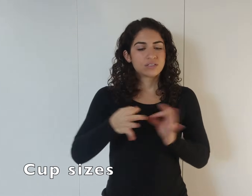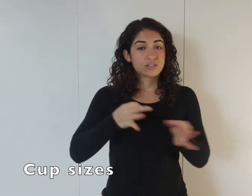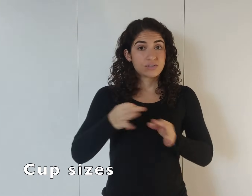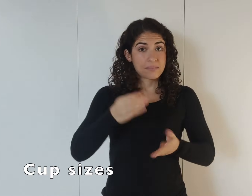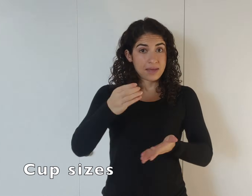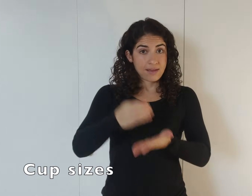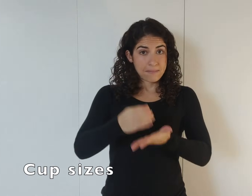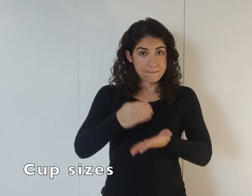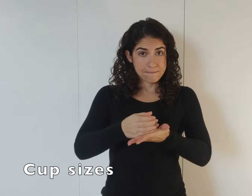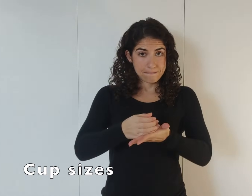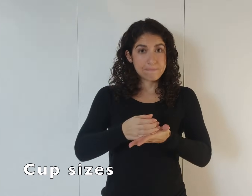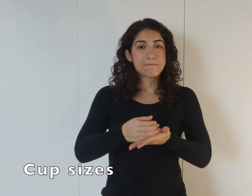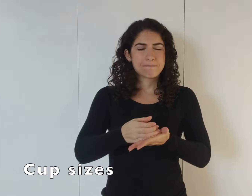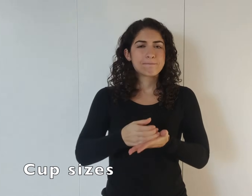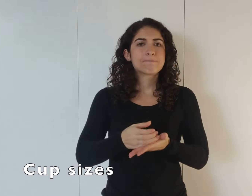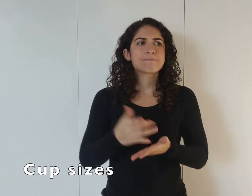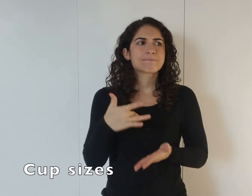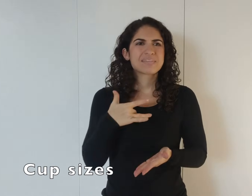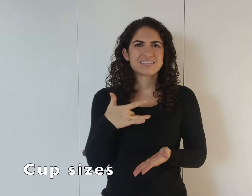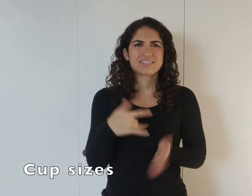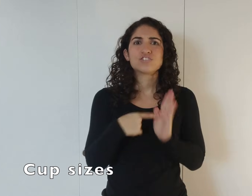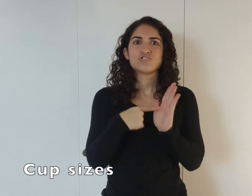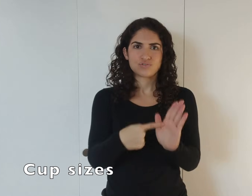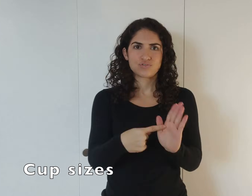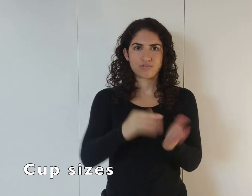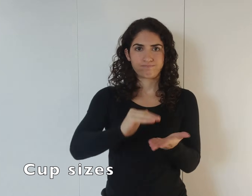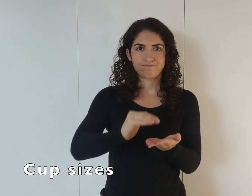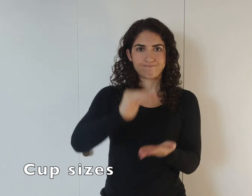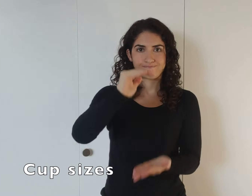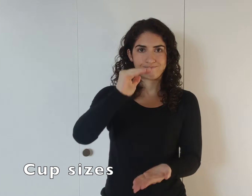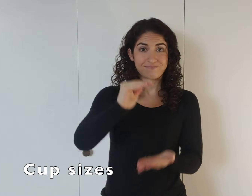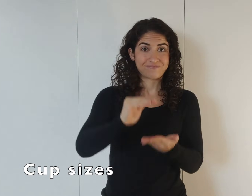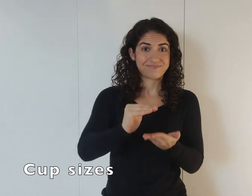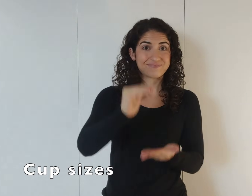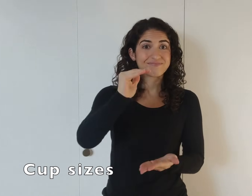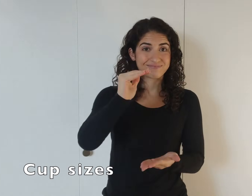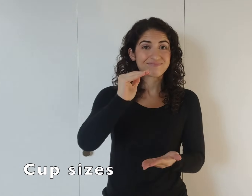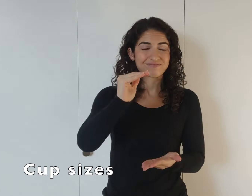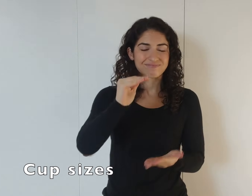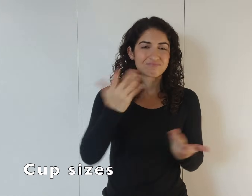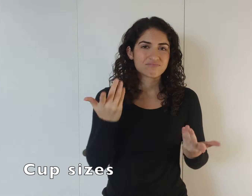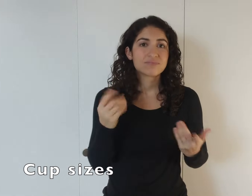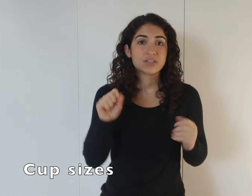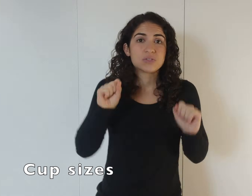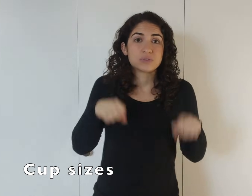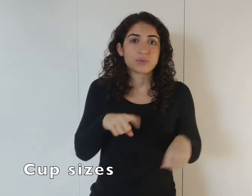For describing a cup, you tend to actually show the cup size.